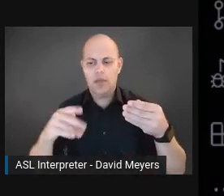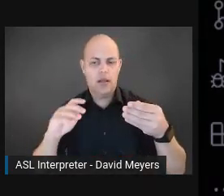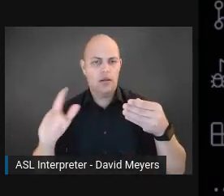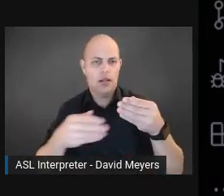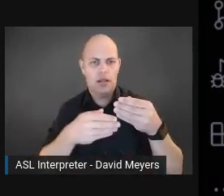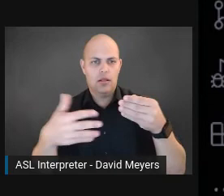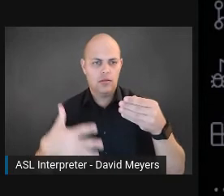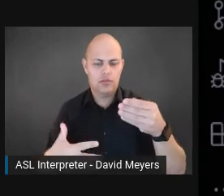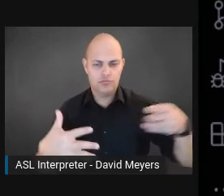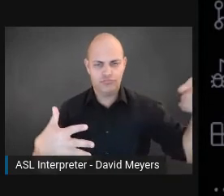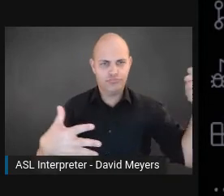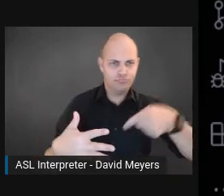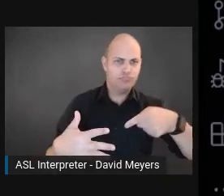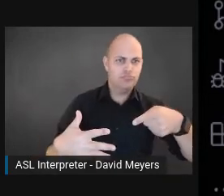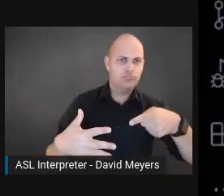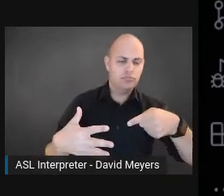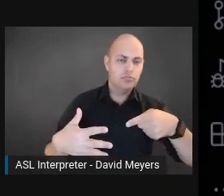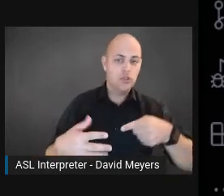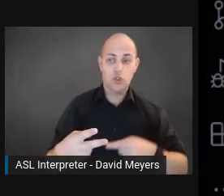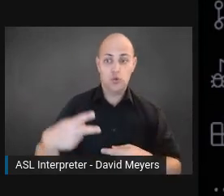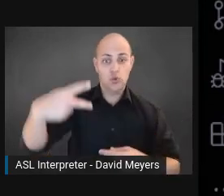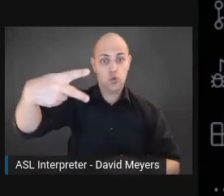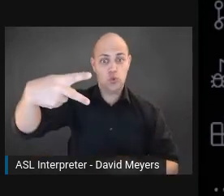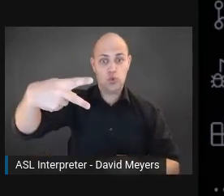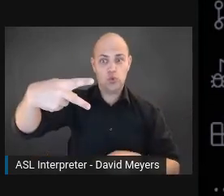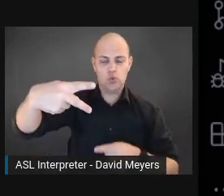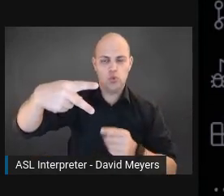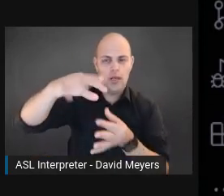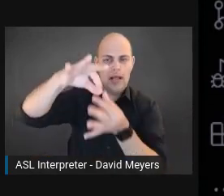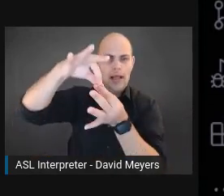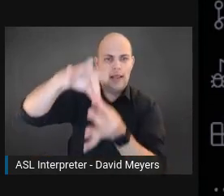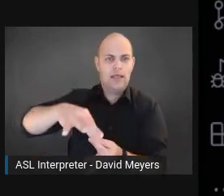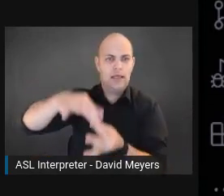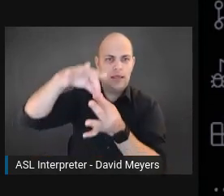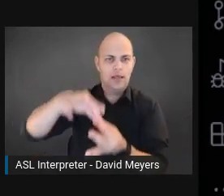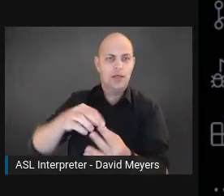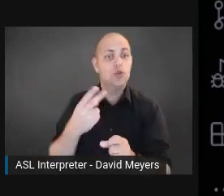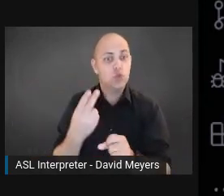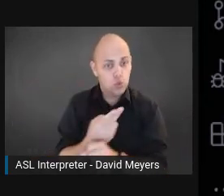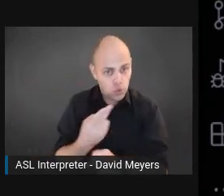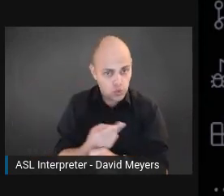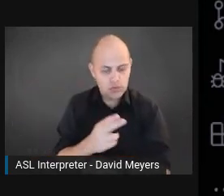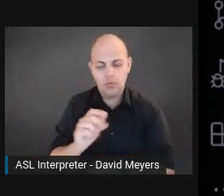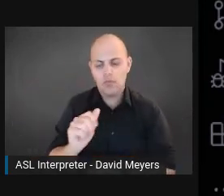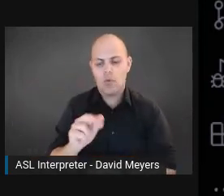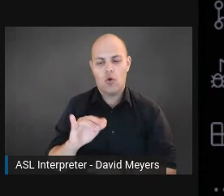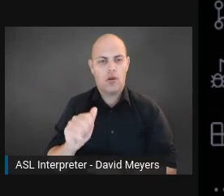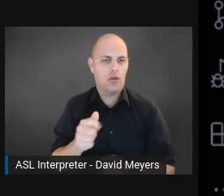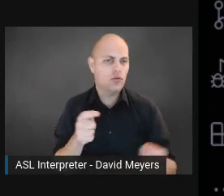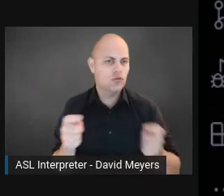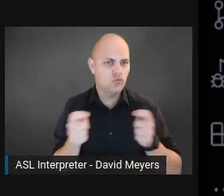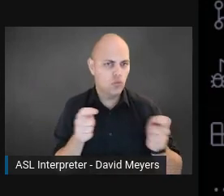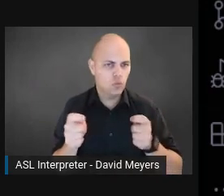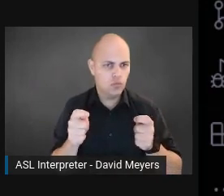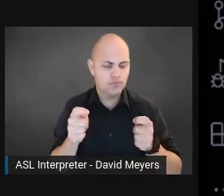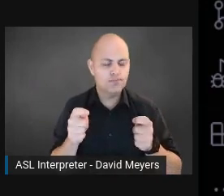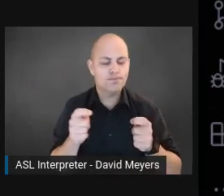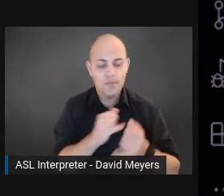these two elements together using this ARIA controls. And then finally, we have an id on here that we’re going to use,